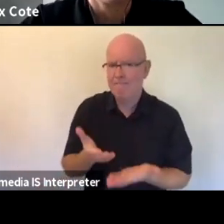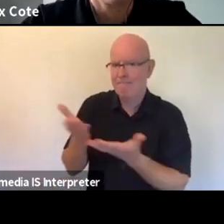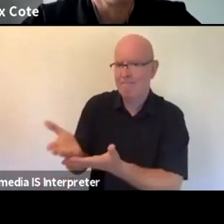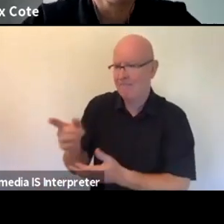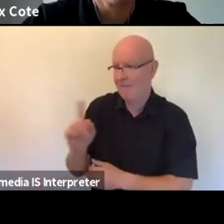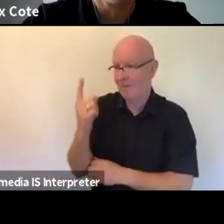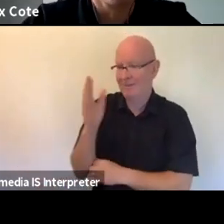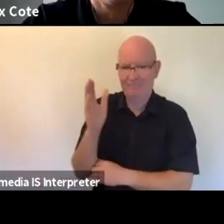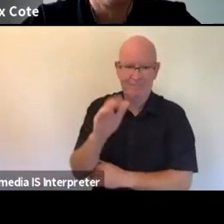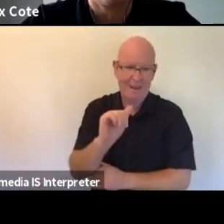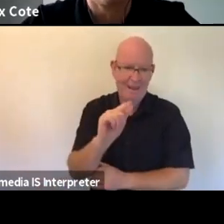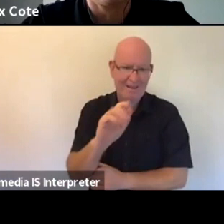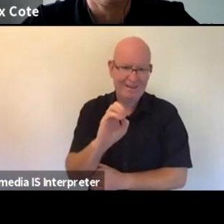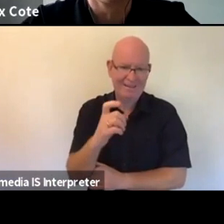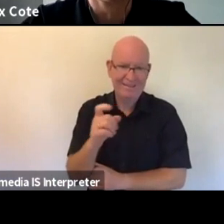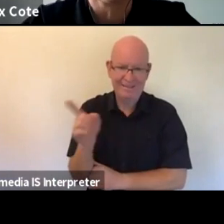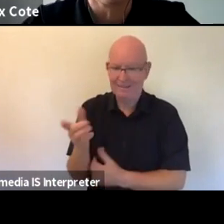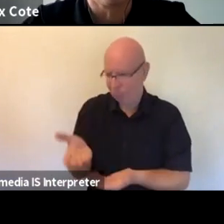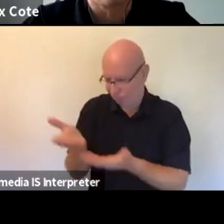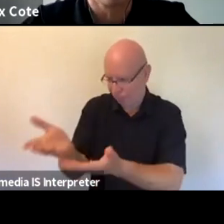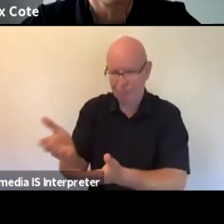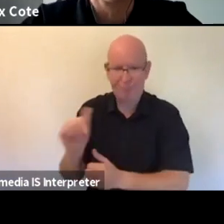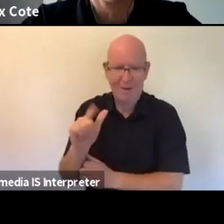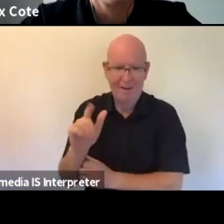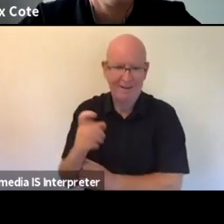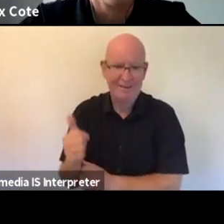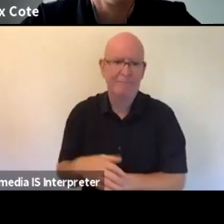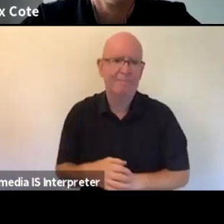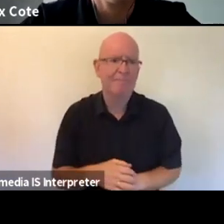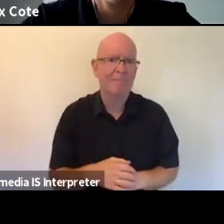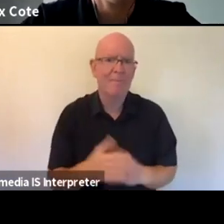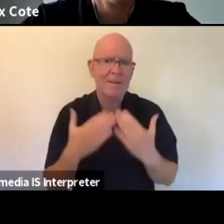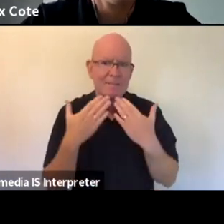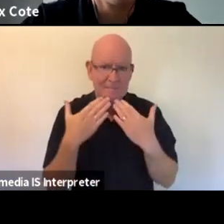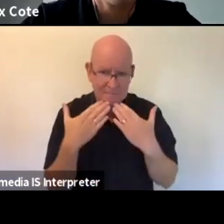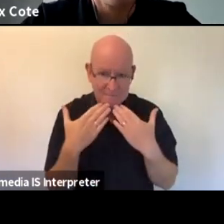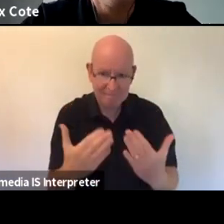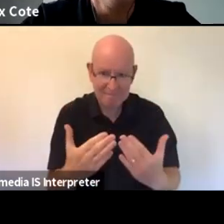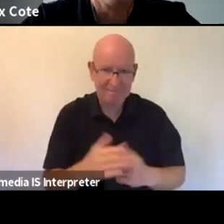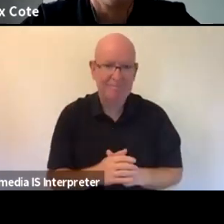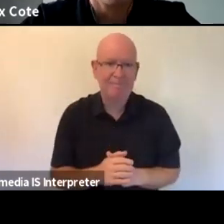Compared to persons without disabilities across the lifecycle, persons with disabilities are more likely to be poor